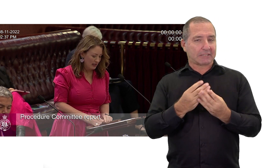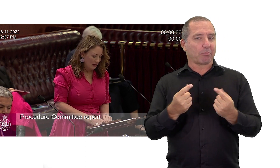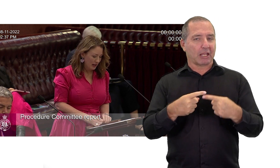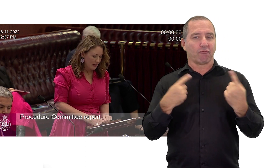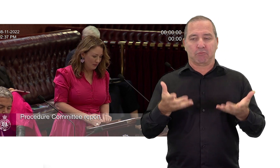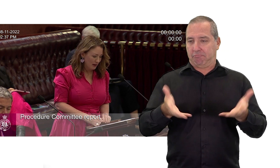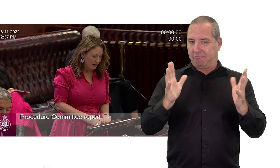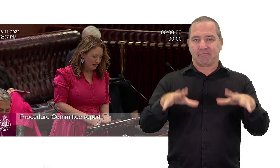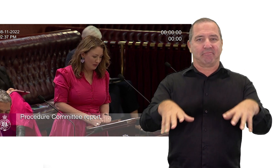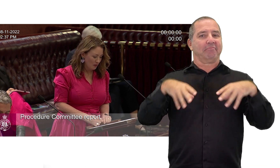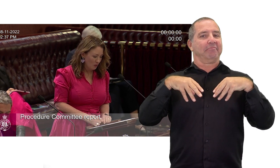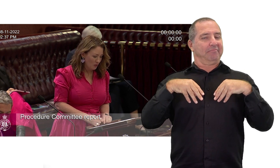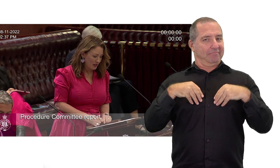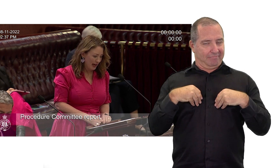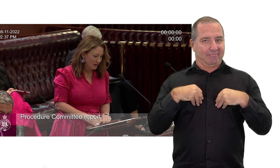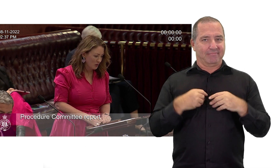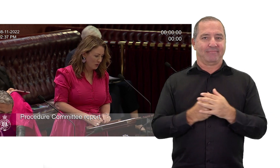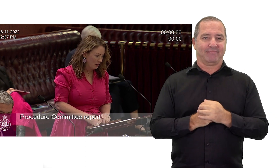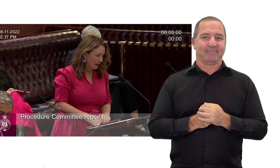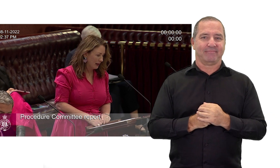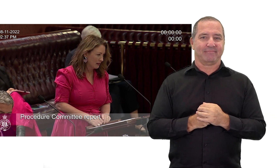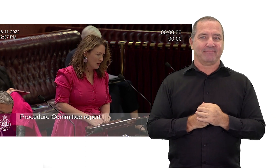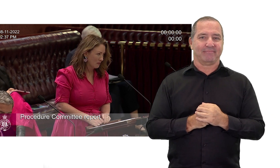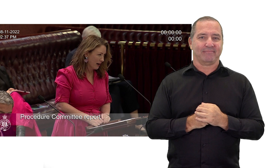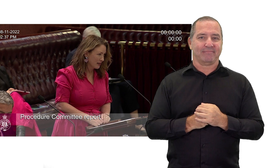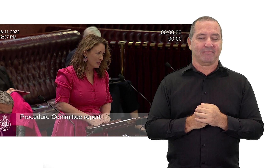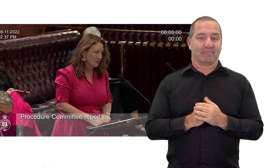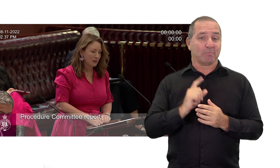It seemed like something that this House would be willing to embrace